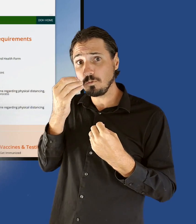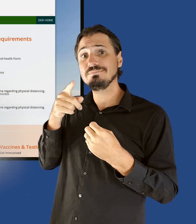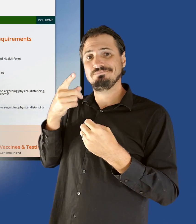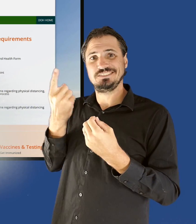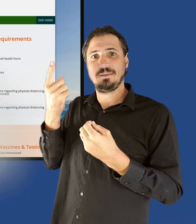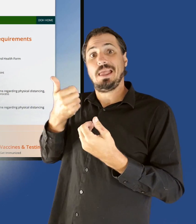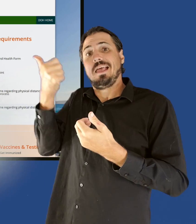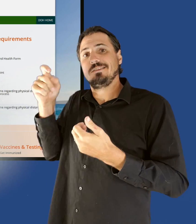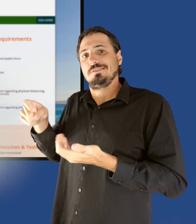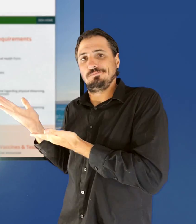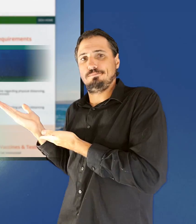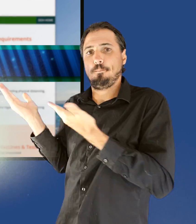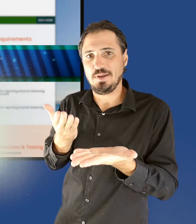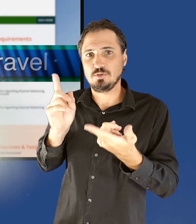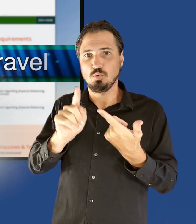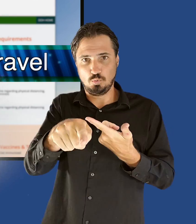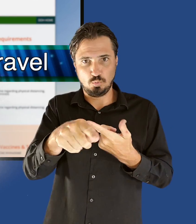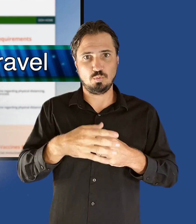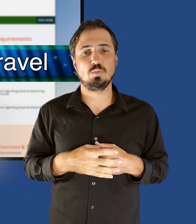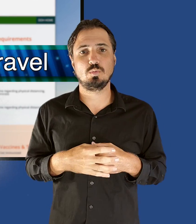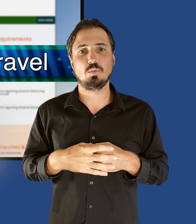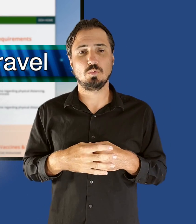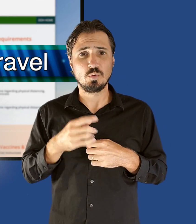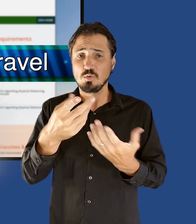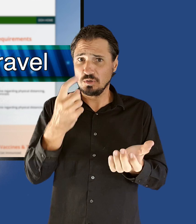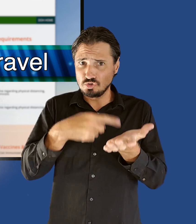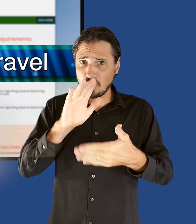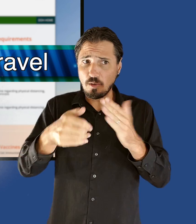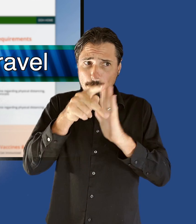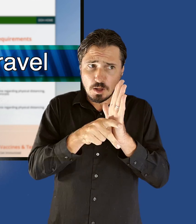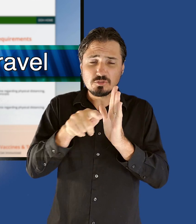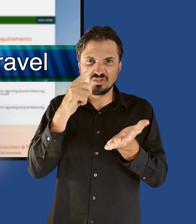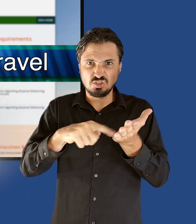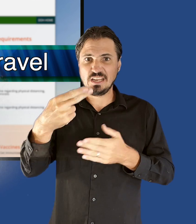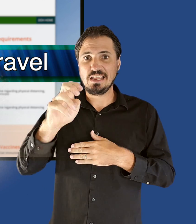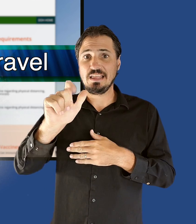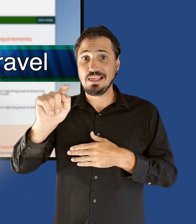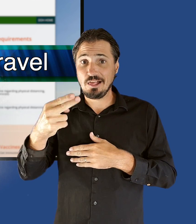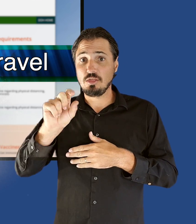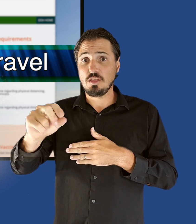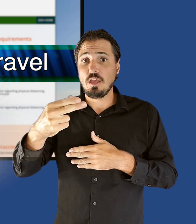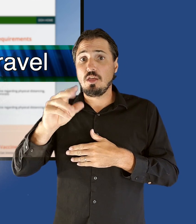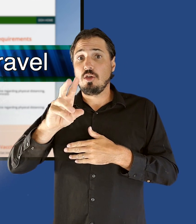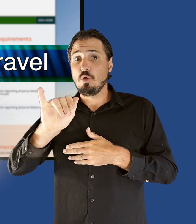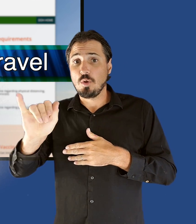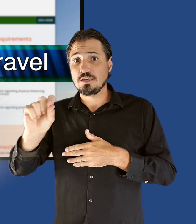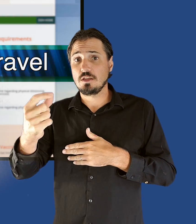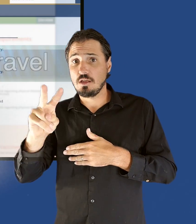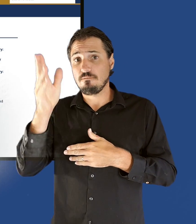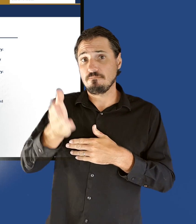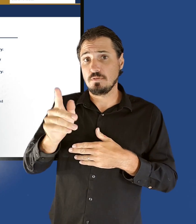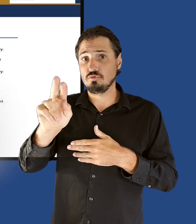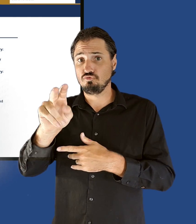Detailed information on Hawai‘i’s new travel policies are available online at health.hawaii.gov/travel.